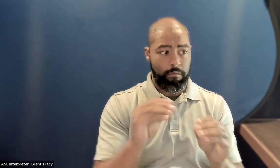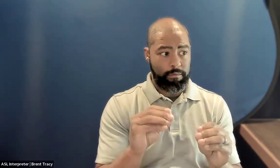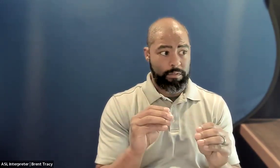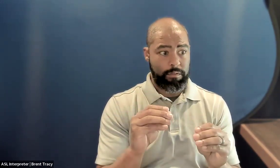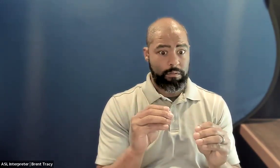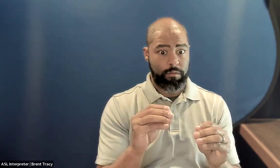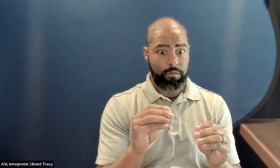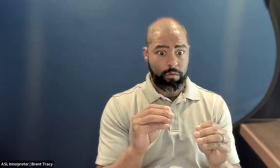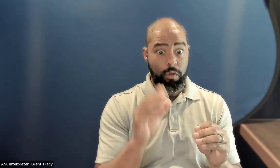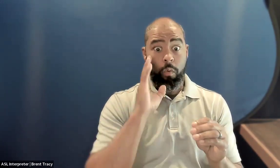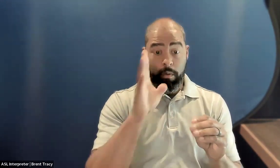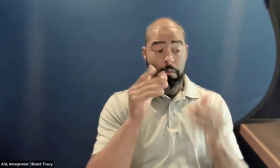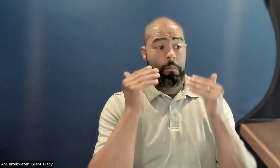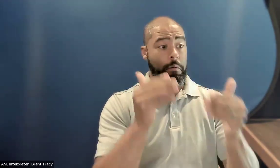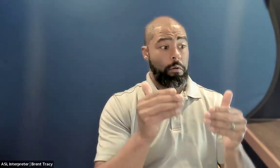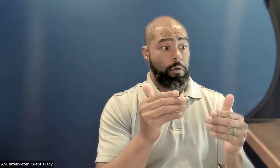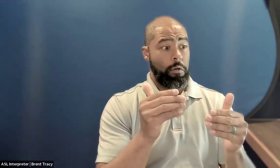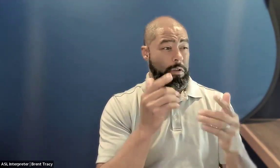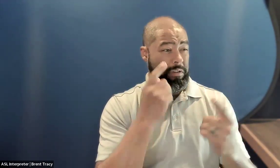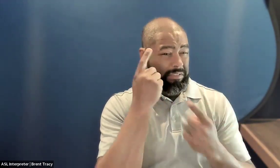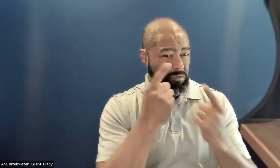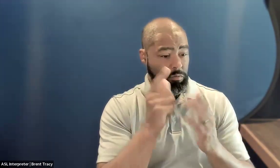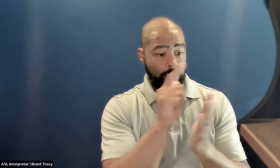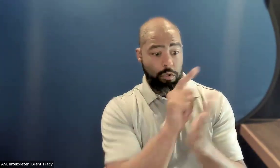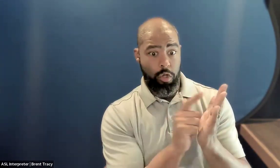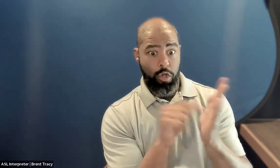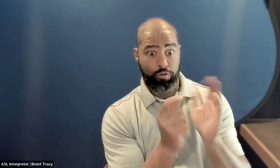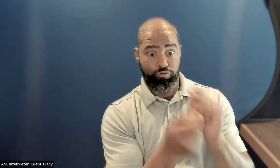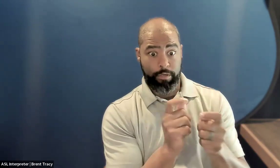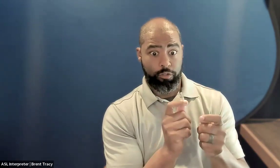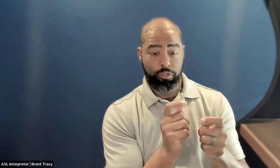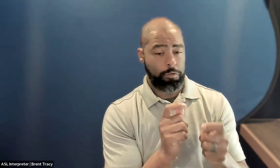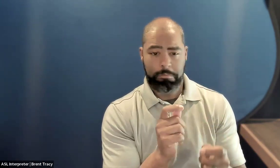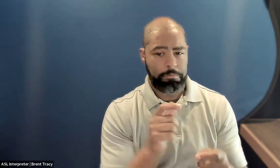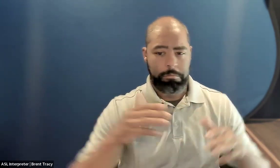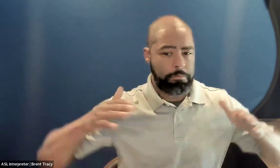regulatory change. This this proposal, I should say just to correct this proposal